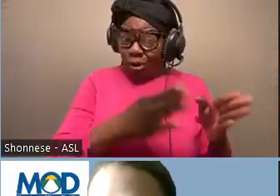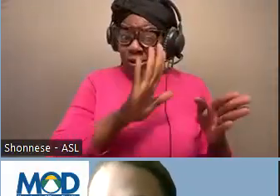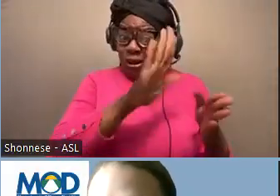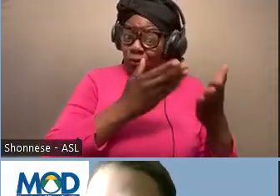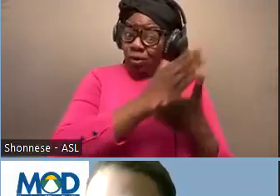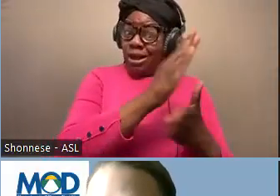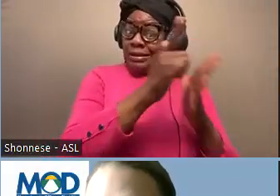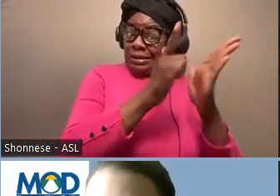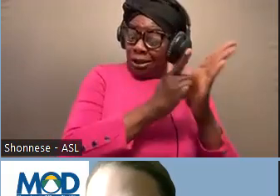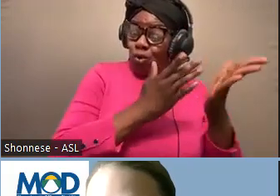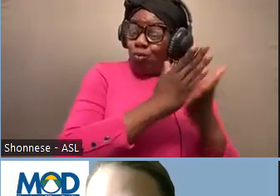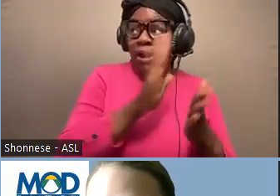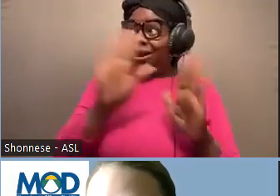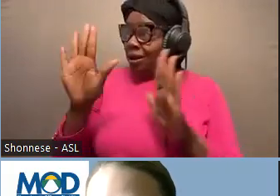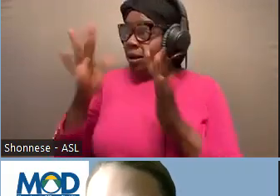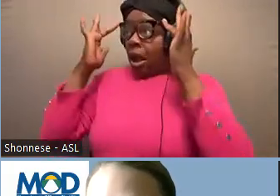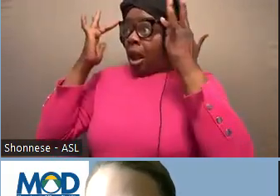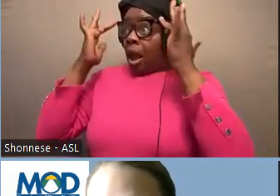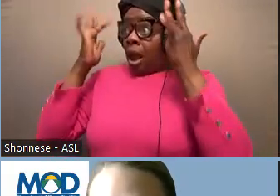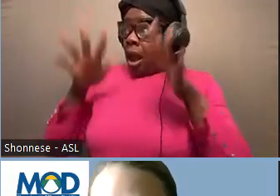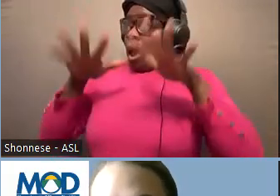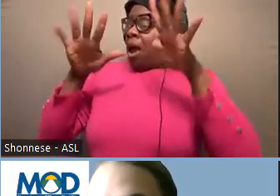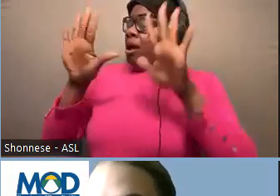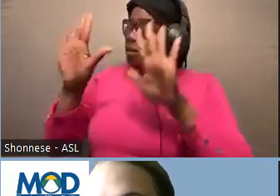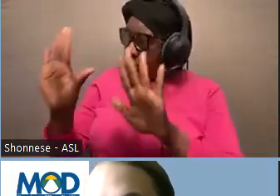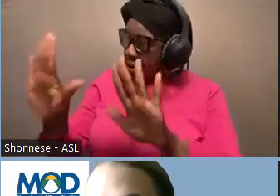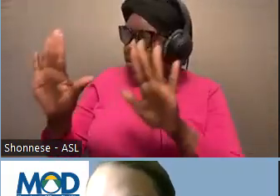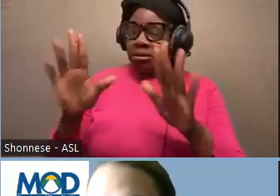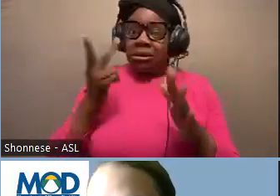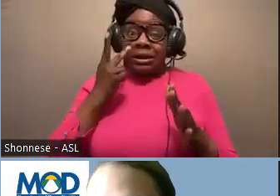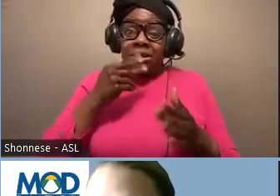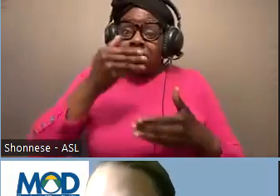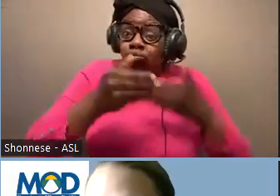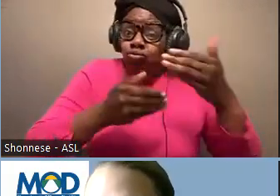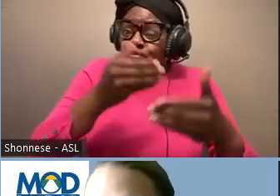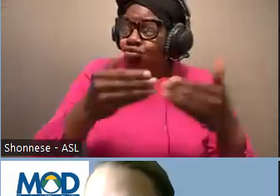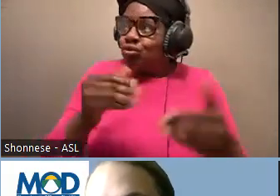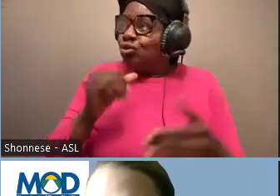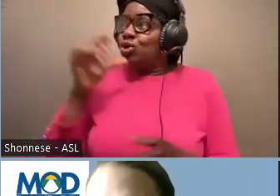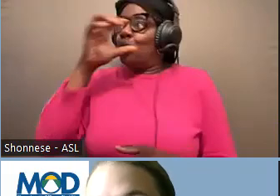let's not panic and see how it goes and not assume it's going to be misused or terrible.